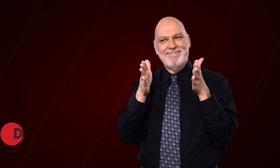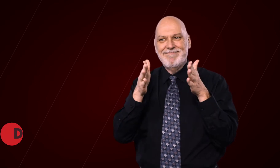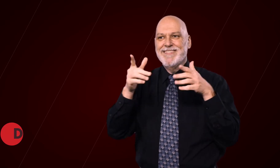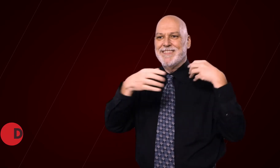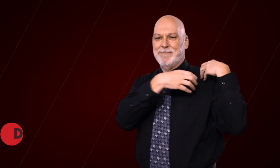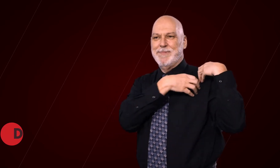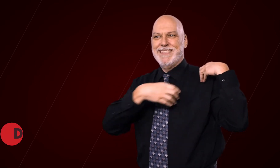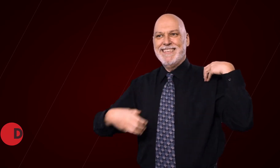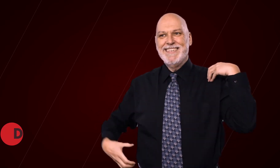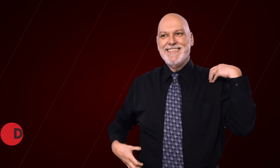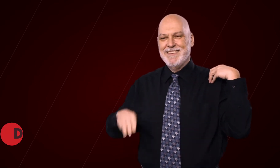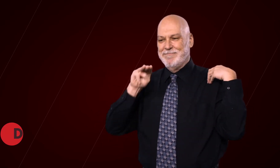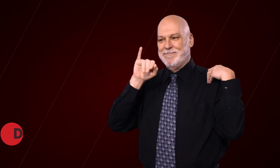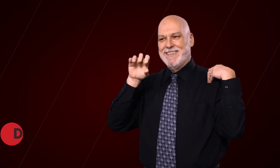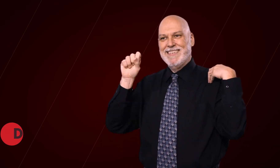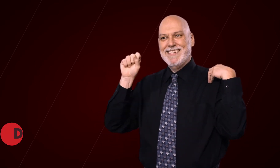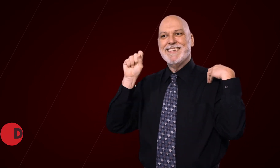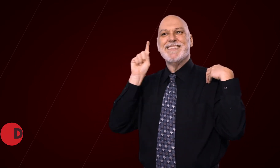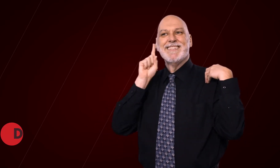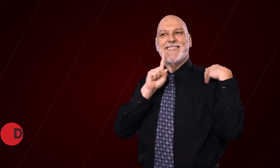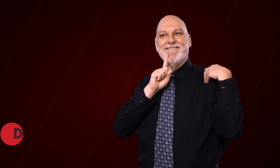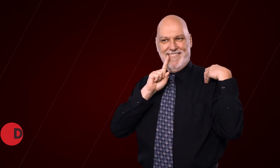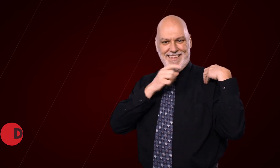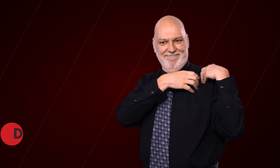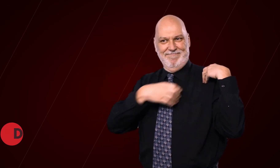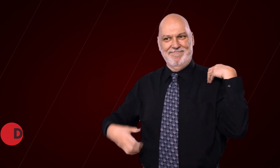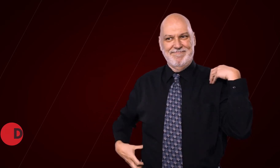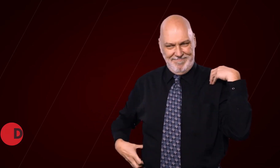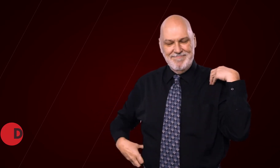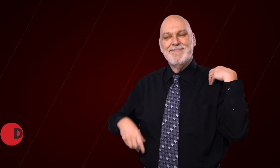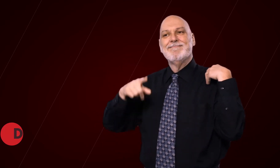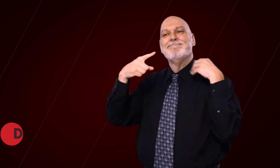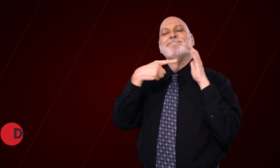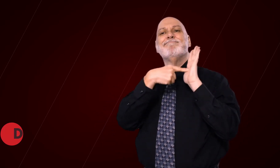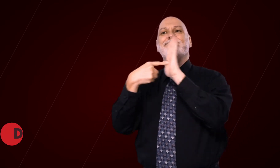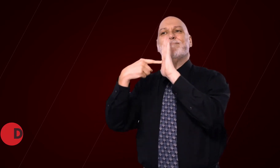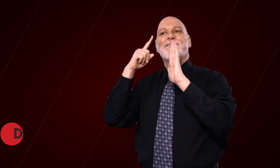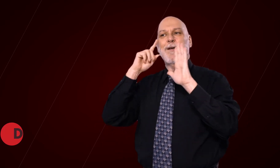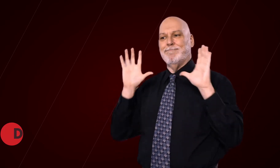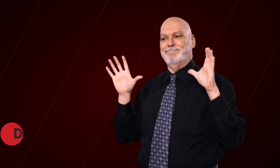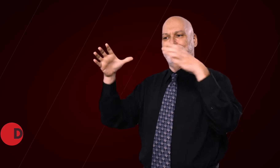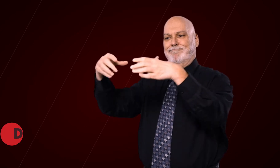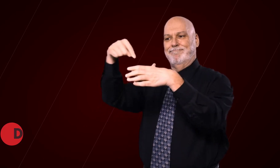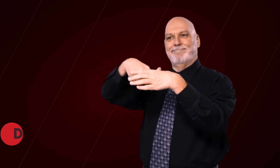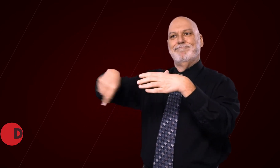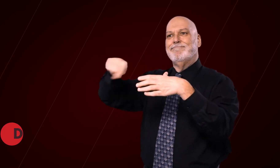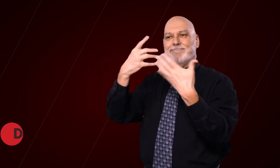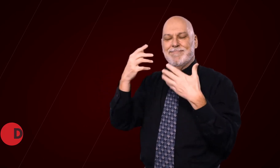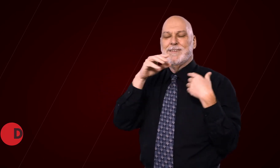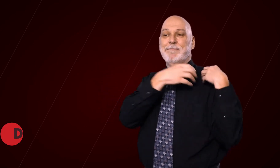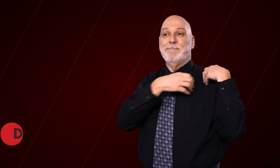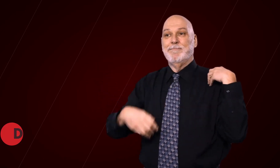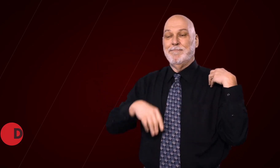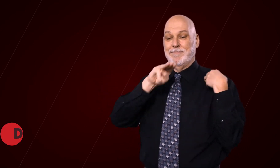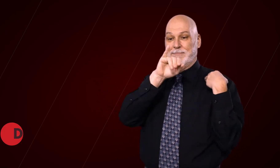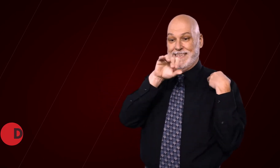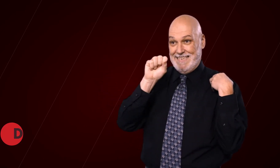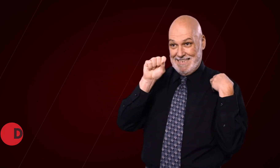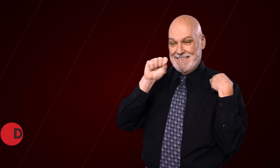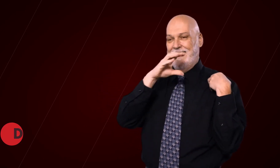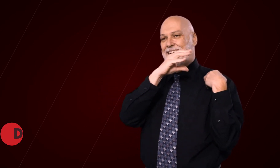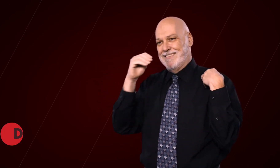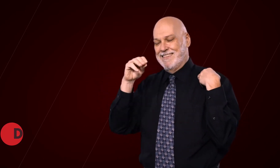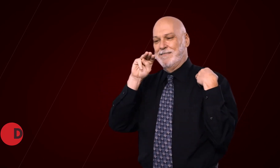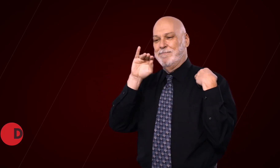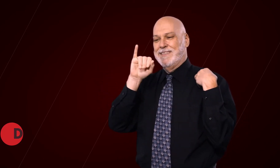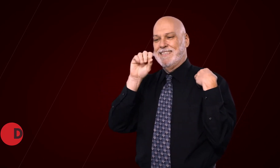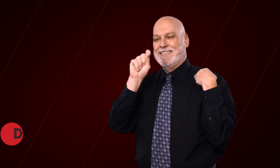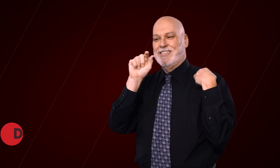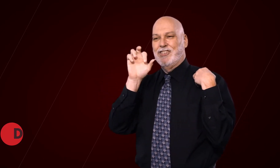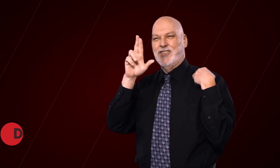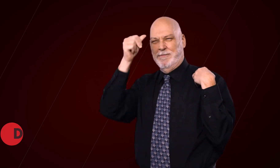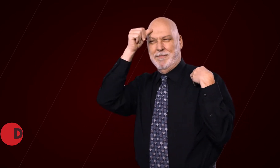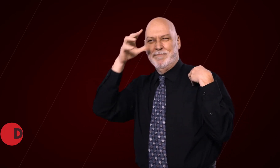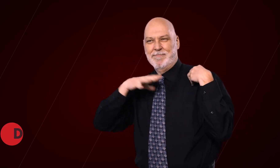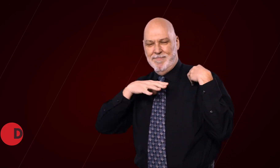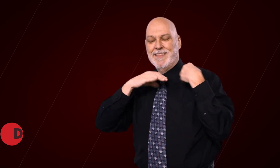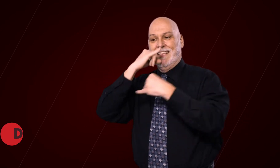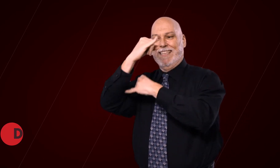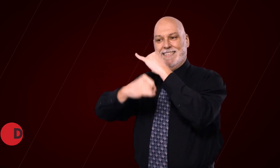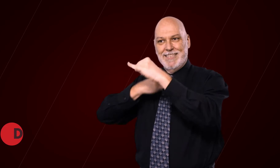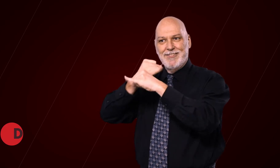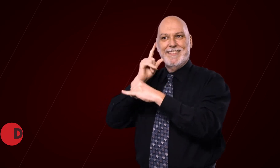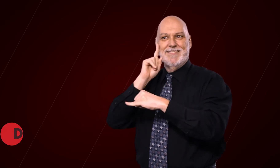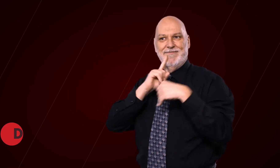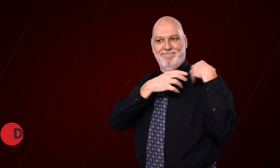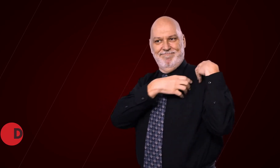College and competed at Miss and Mister Deaf International